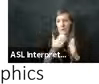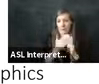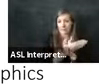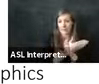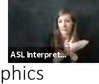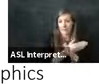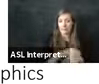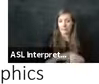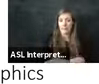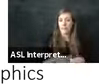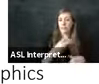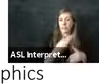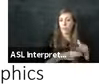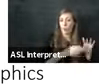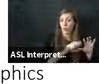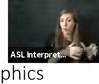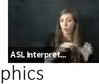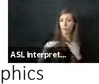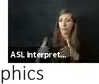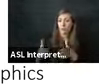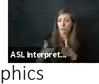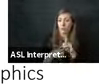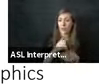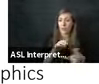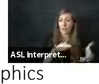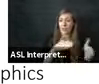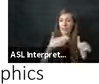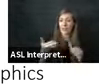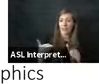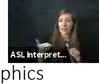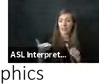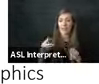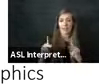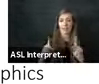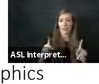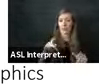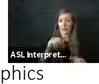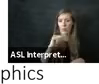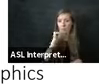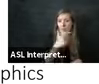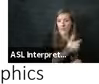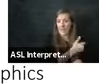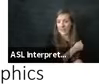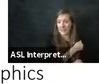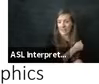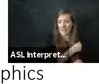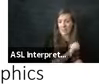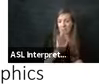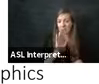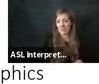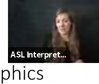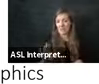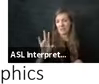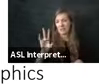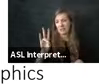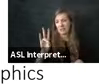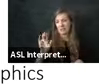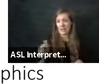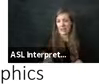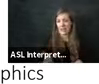the majority of the deaths were unvaccinated, about seven out of ten.